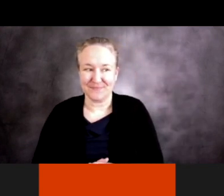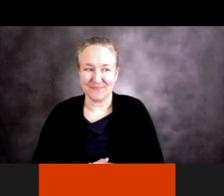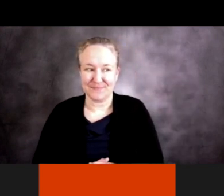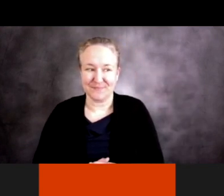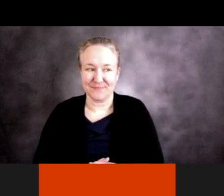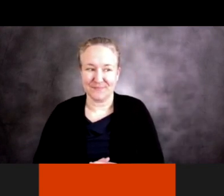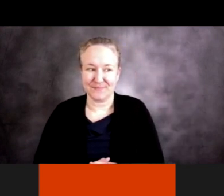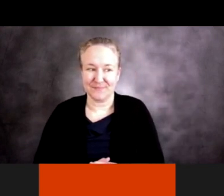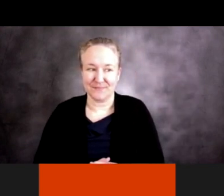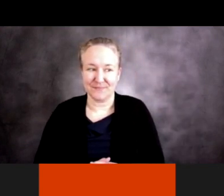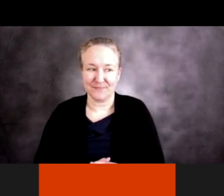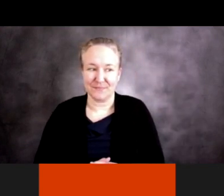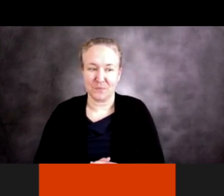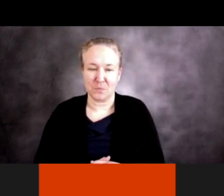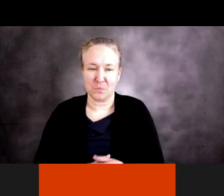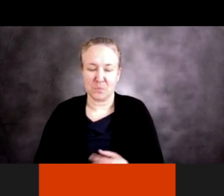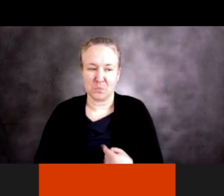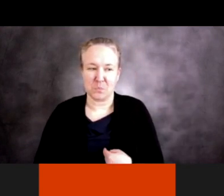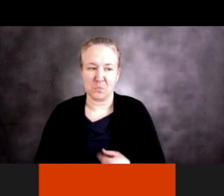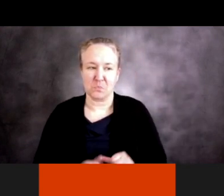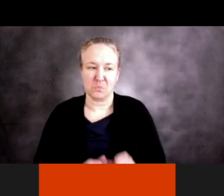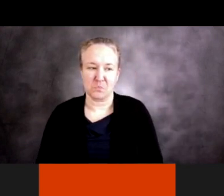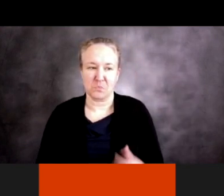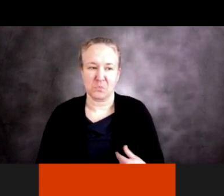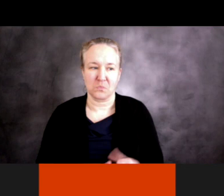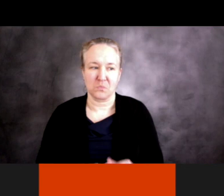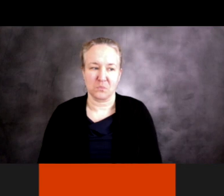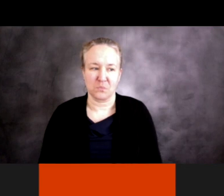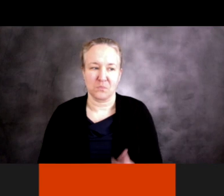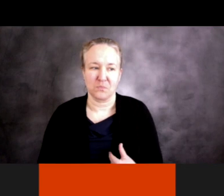Okay. Can you. Okay, I'm stopping sharing my screen.